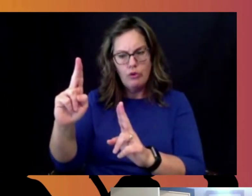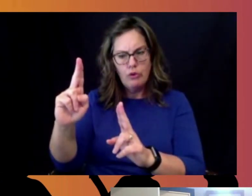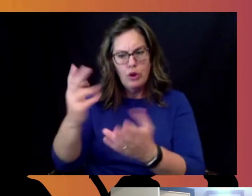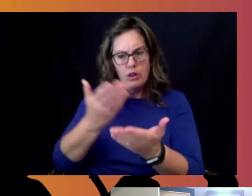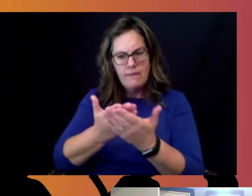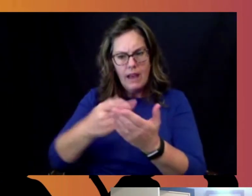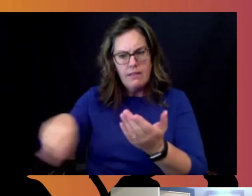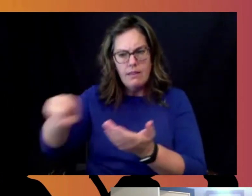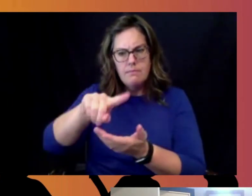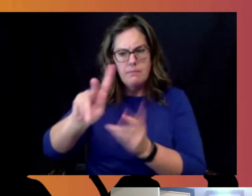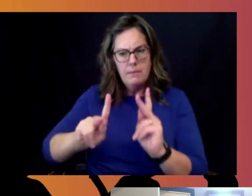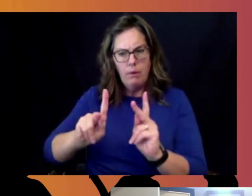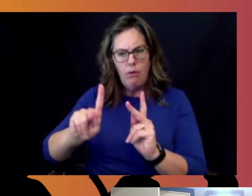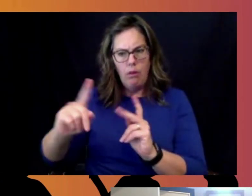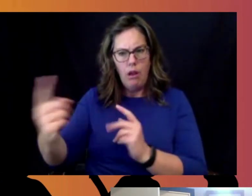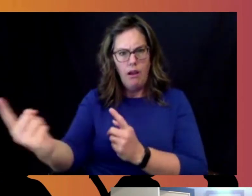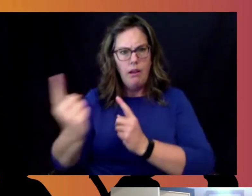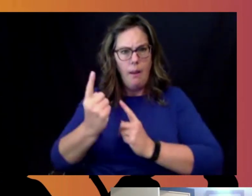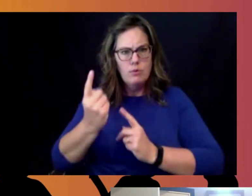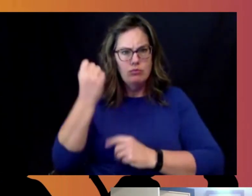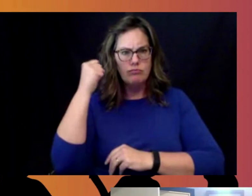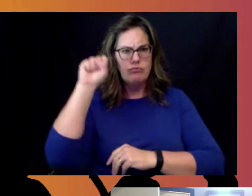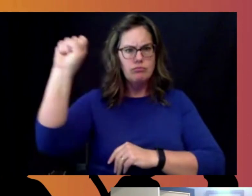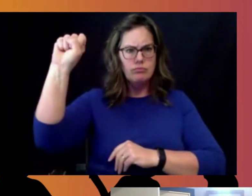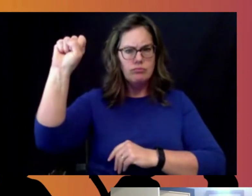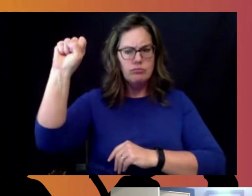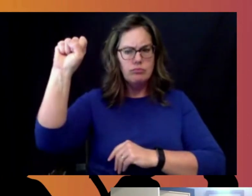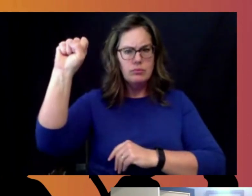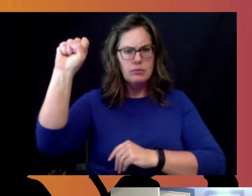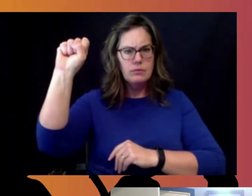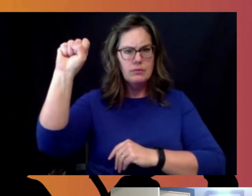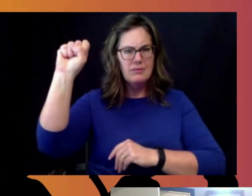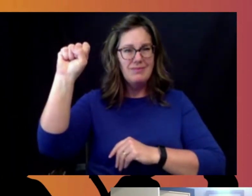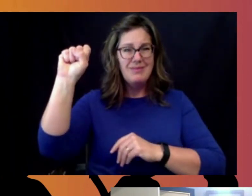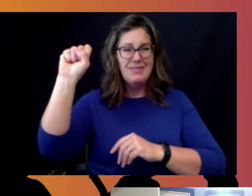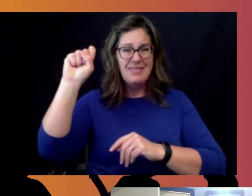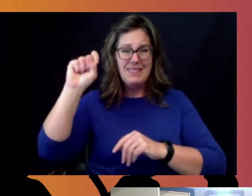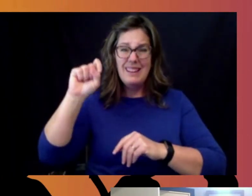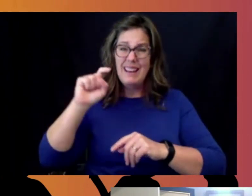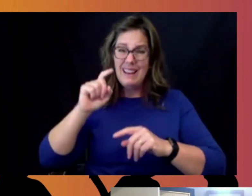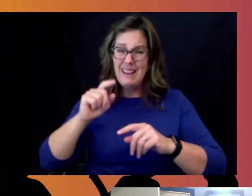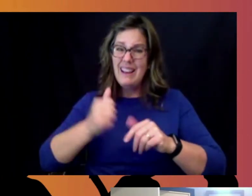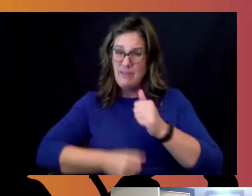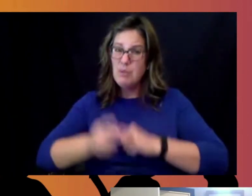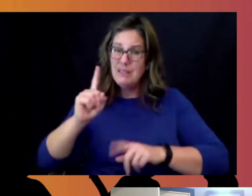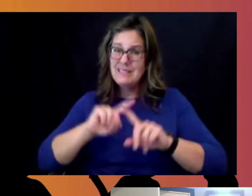issues of protest issues of disruption differently everyone's different so you may not be a person